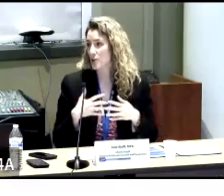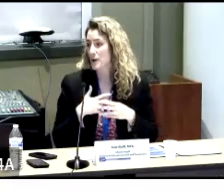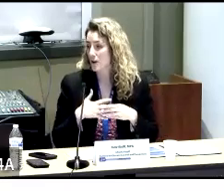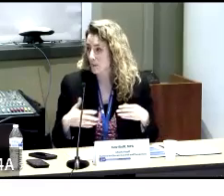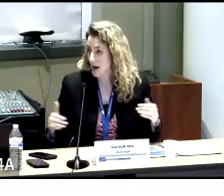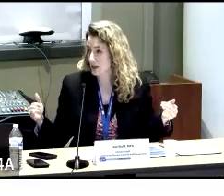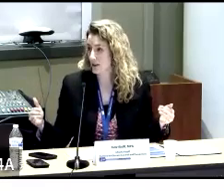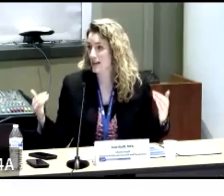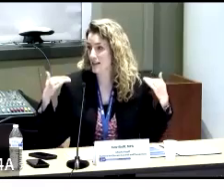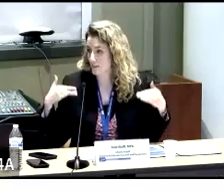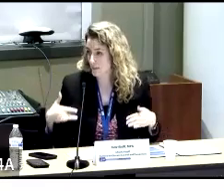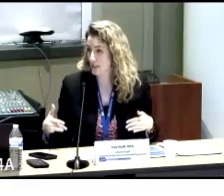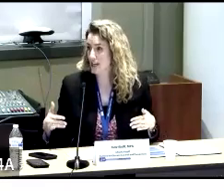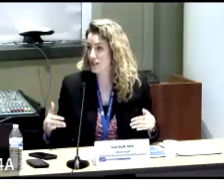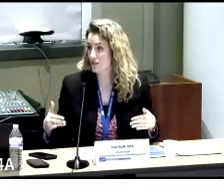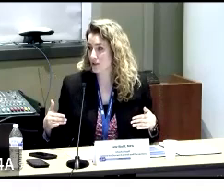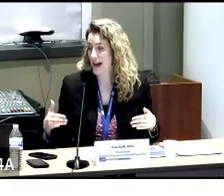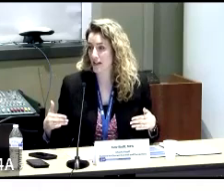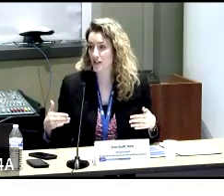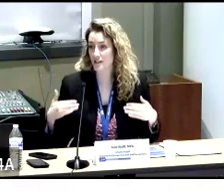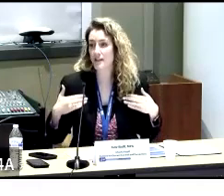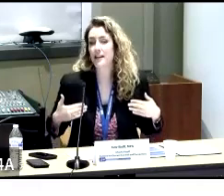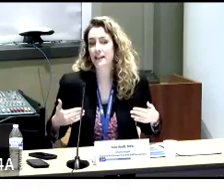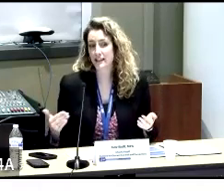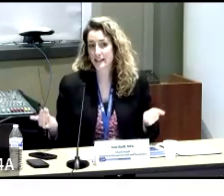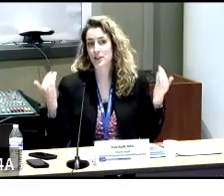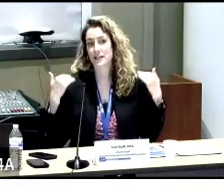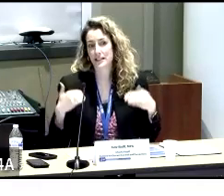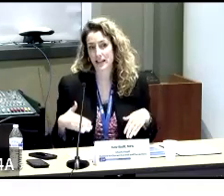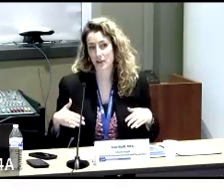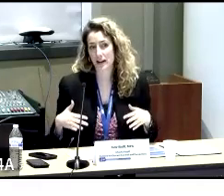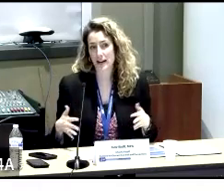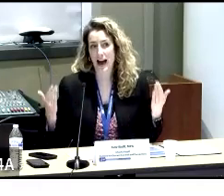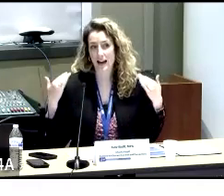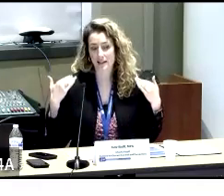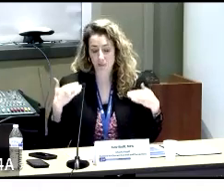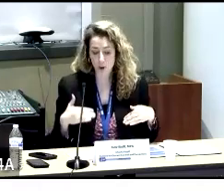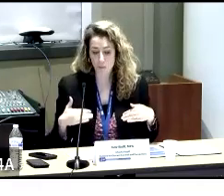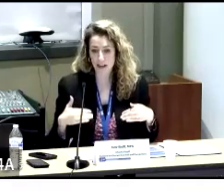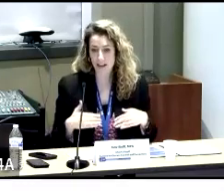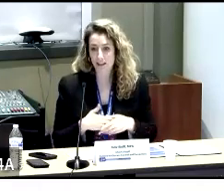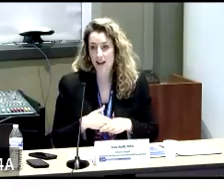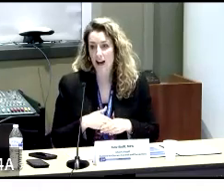So we are monitoring the implementation of those actions, continuing to iterate as appropriate.